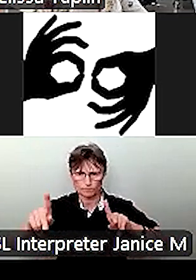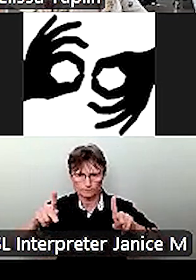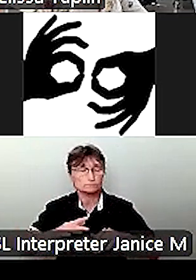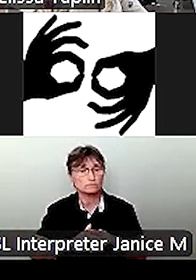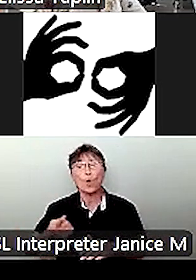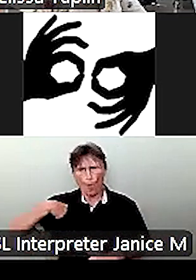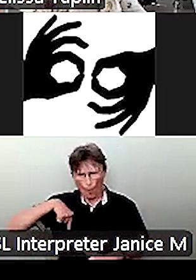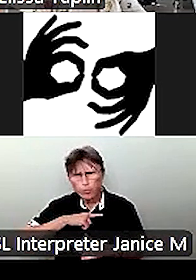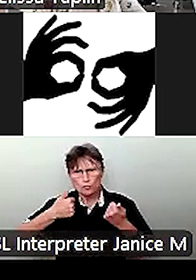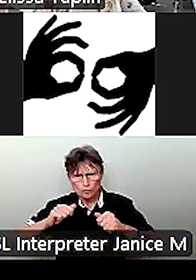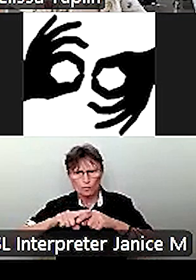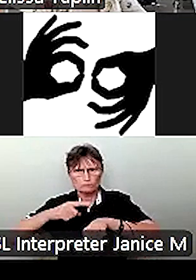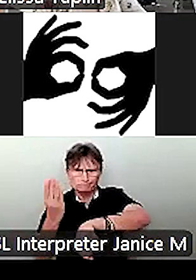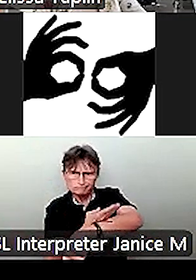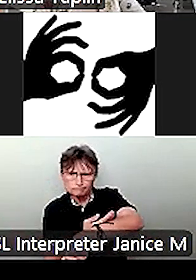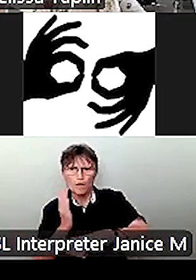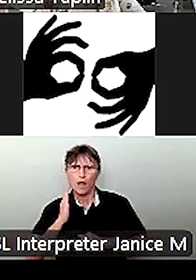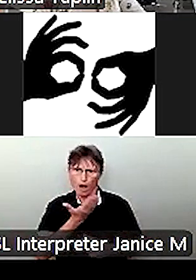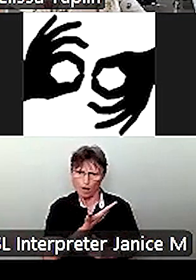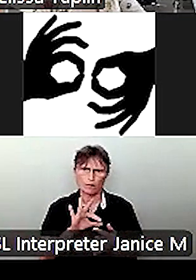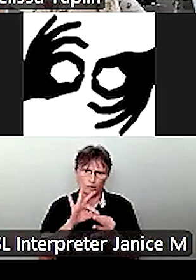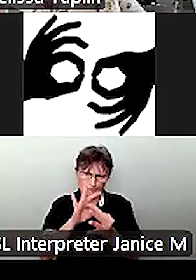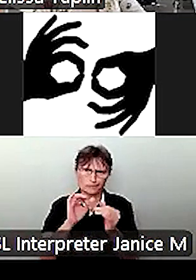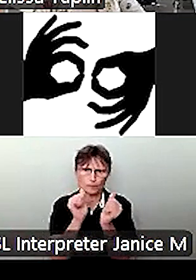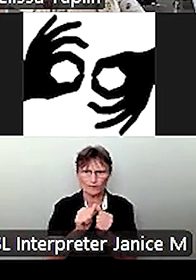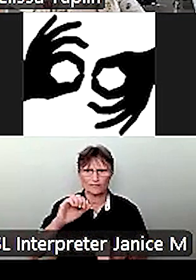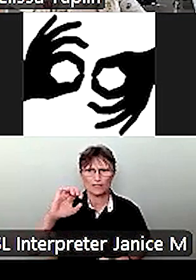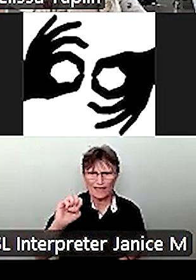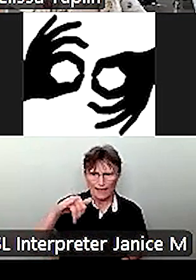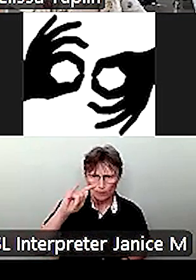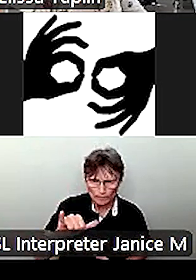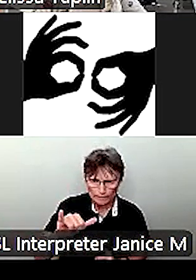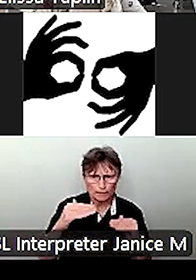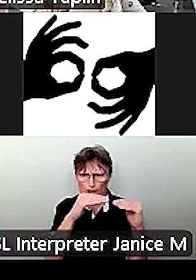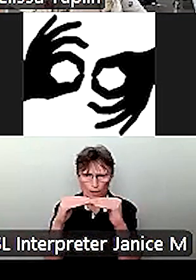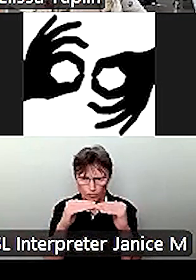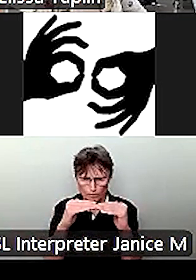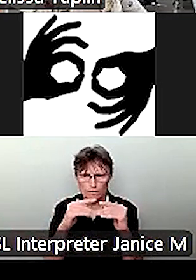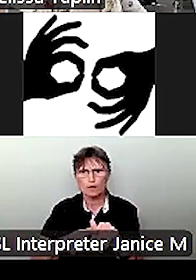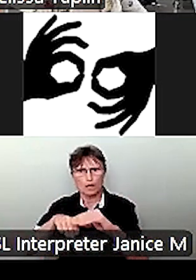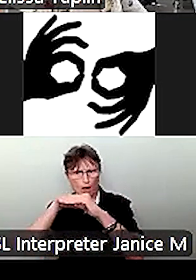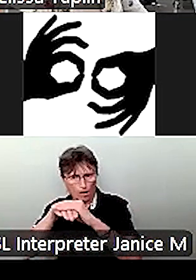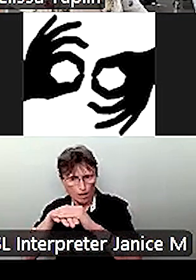and policies around equity, accessibility and accommodation, we still have a long way to go.